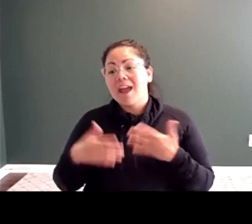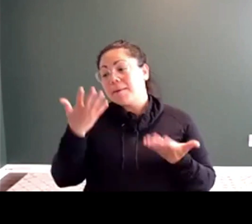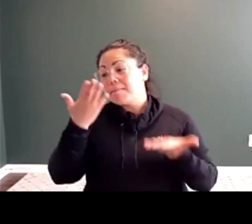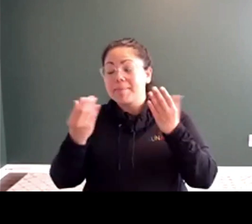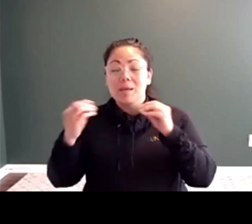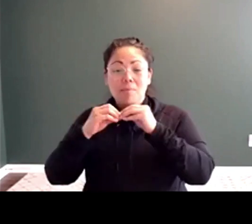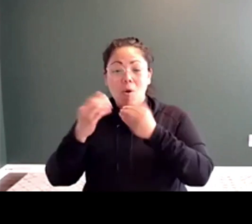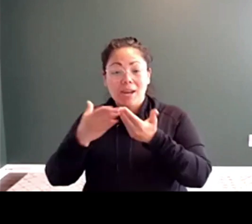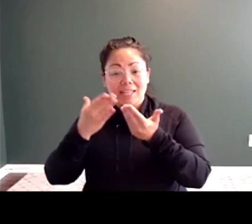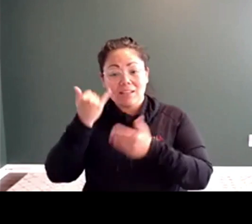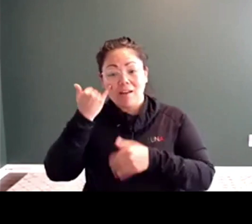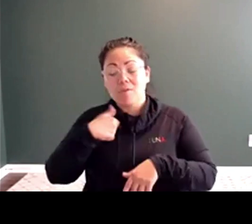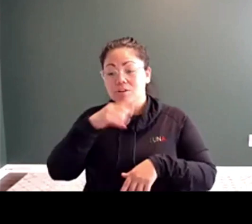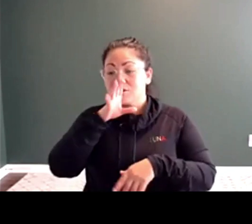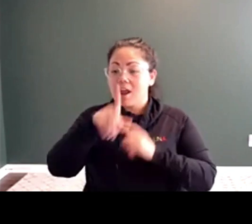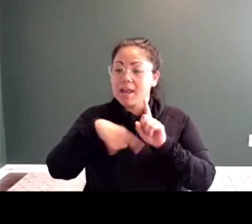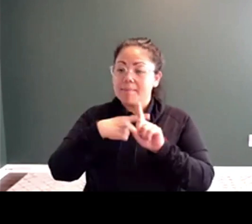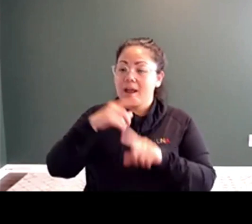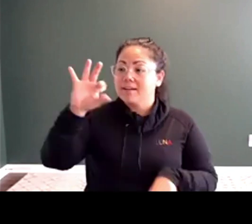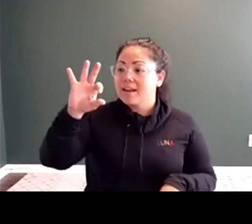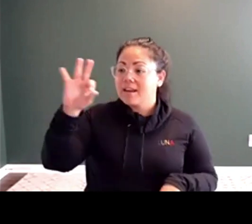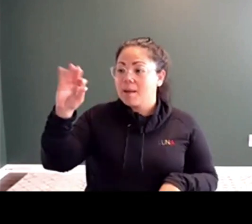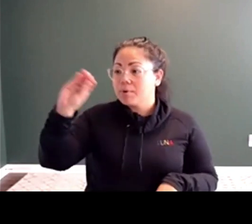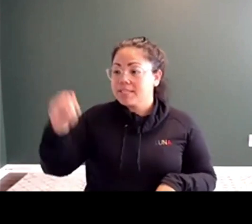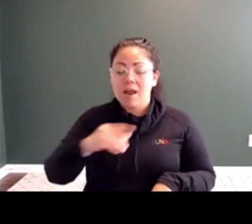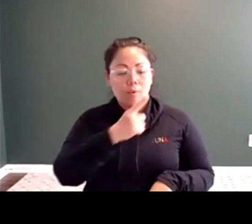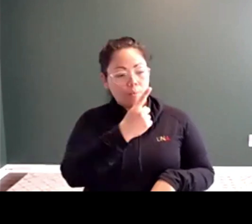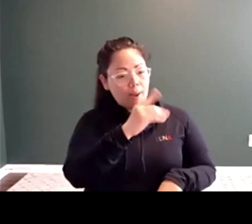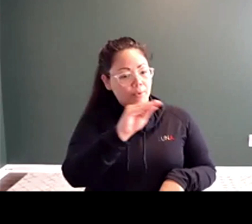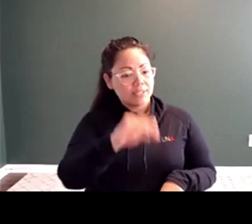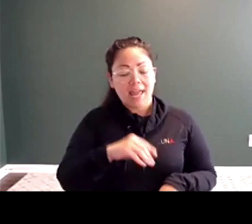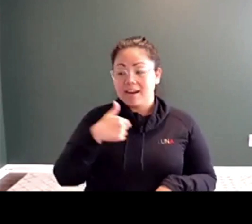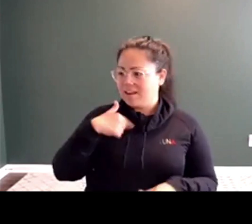if we're talking about 99% and 1%, and you're the only person that wasn't given the training,